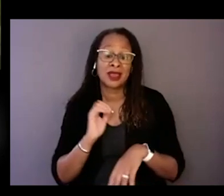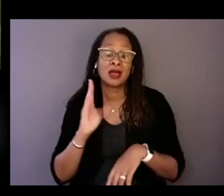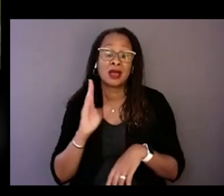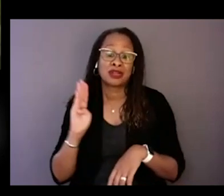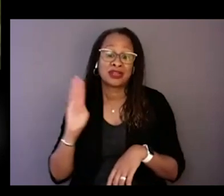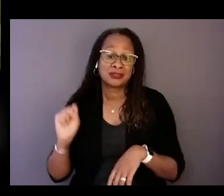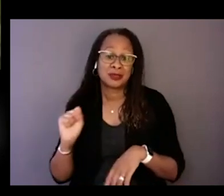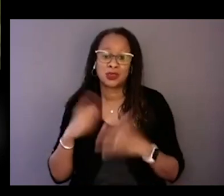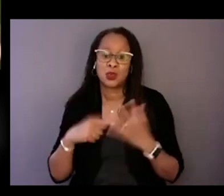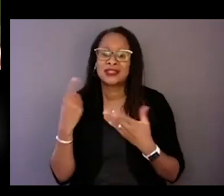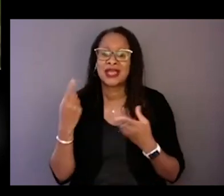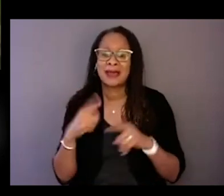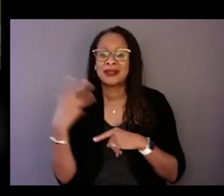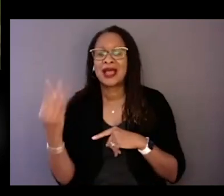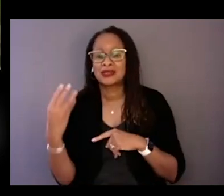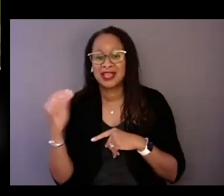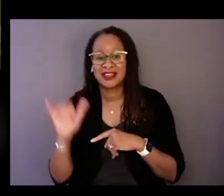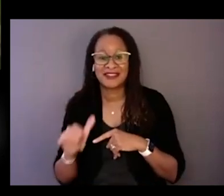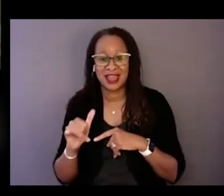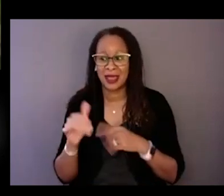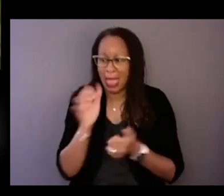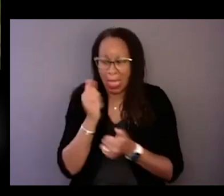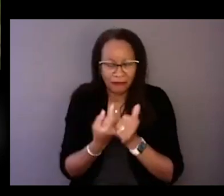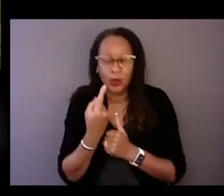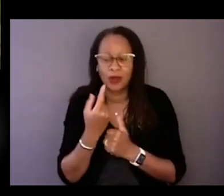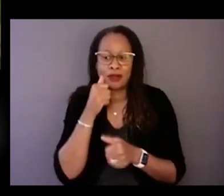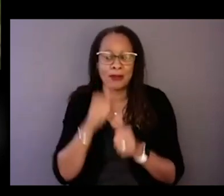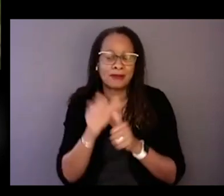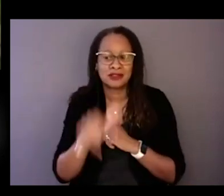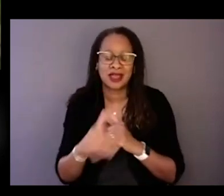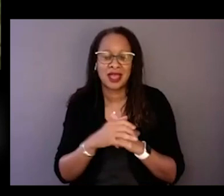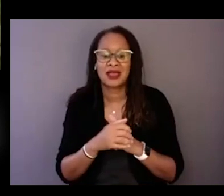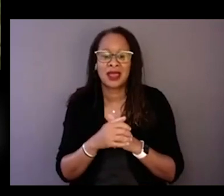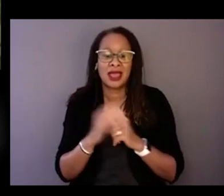of when she shaved her head, that everyone remembers. And in our research and reporting